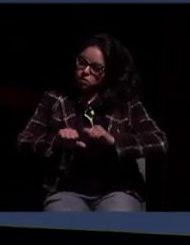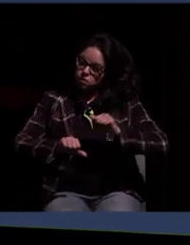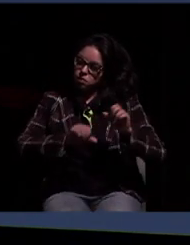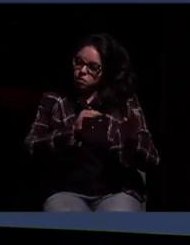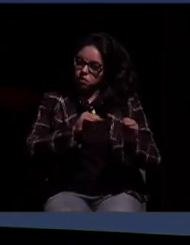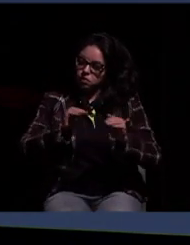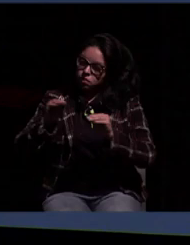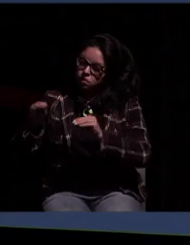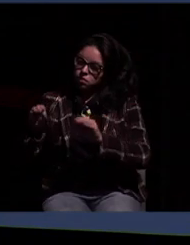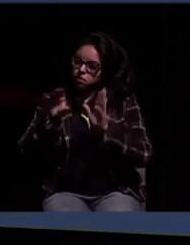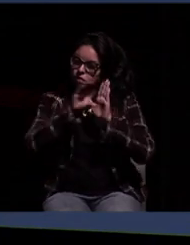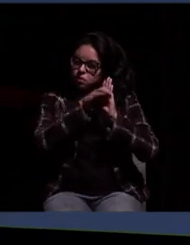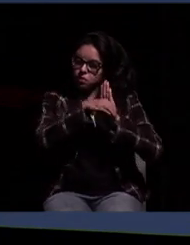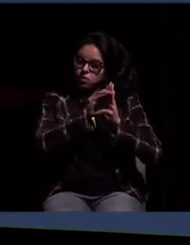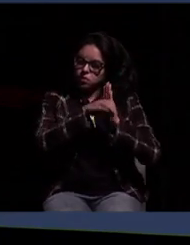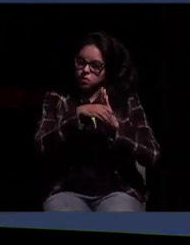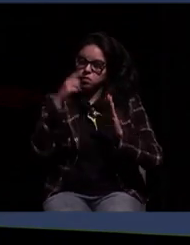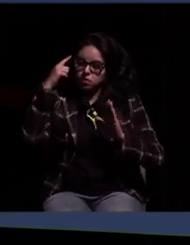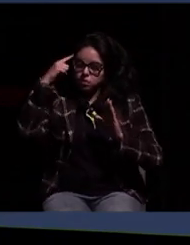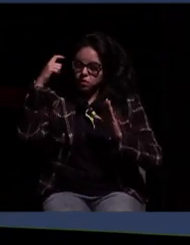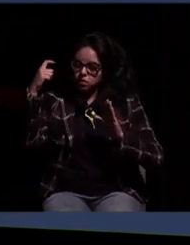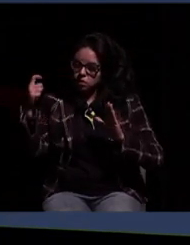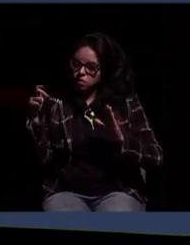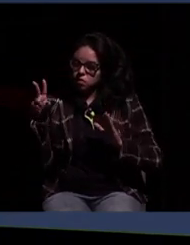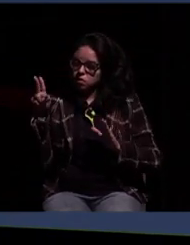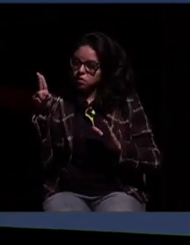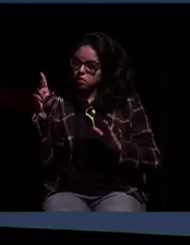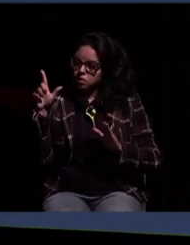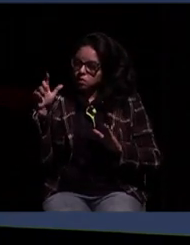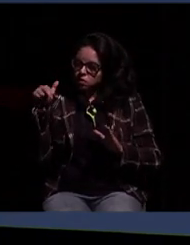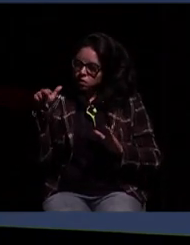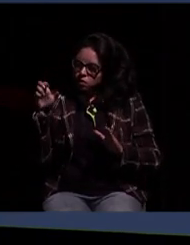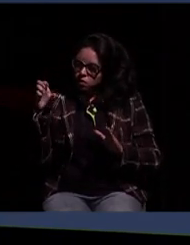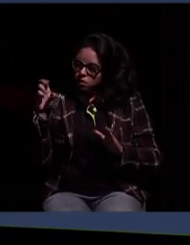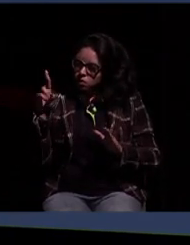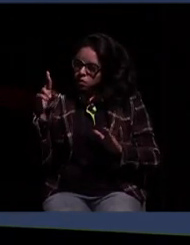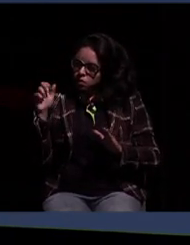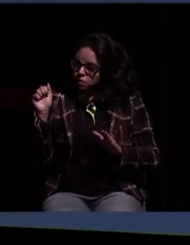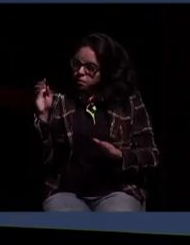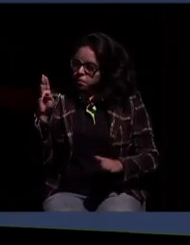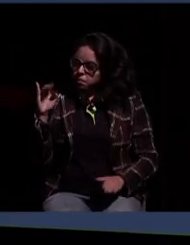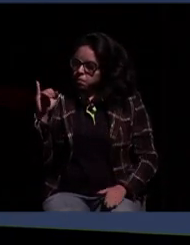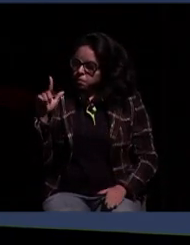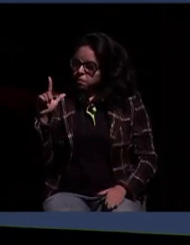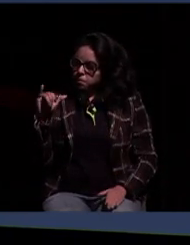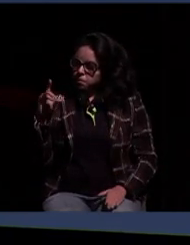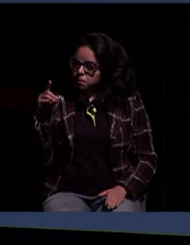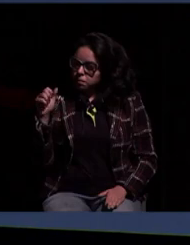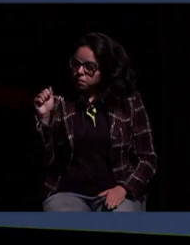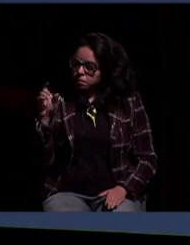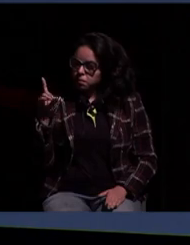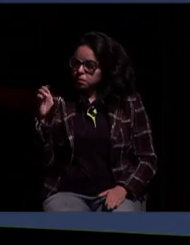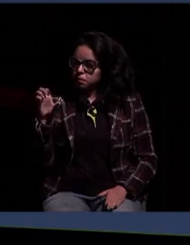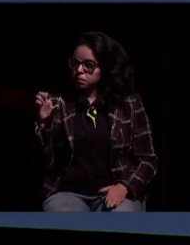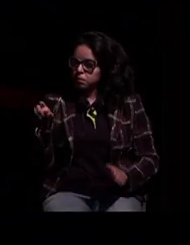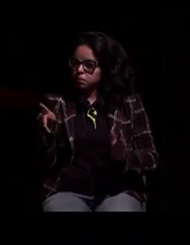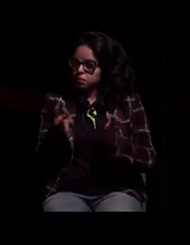this idea of vulnerability is not only in tourism but in all our movements